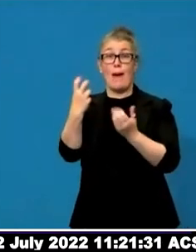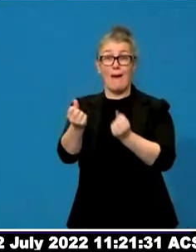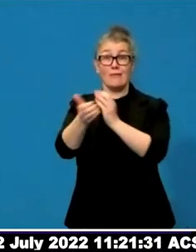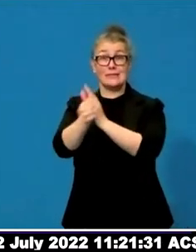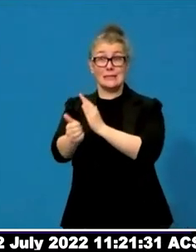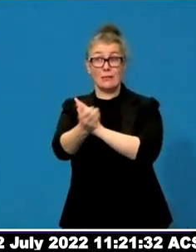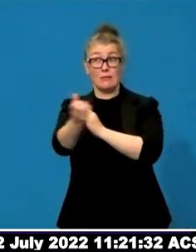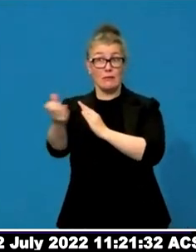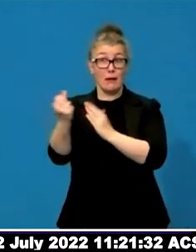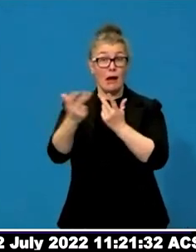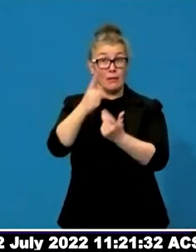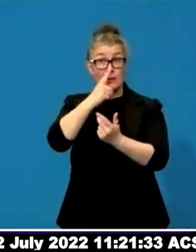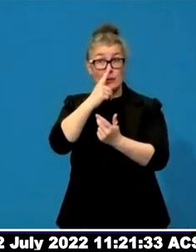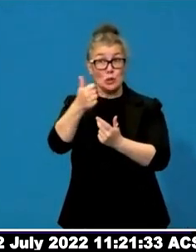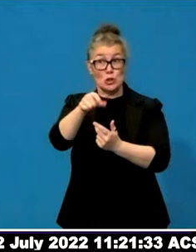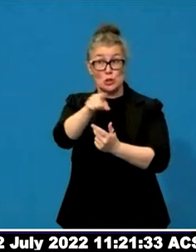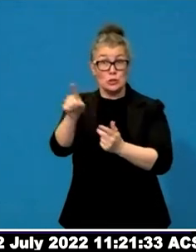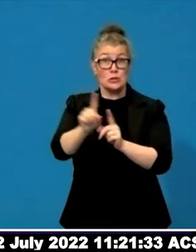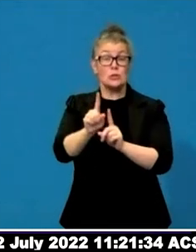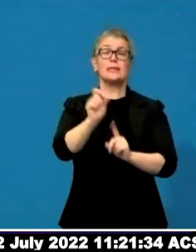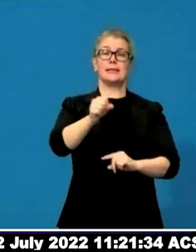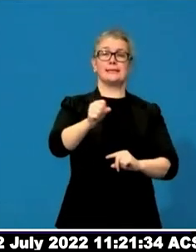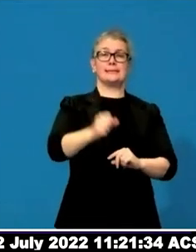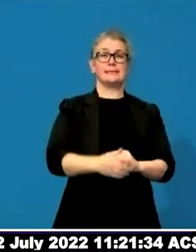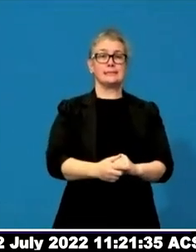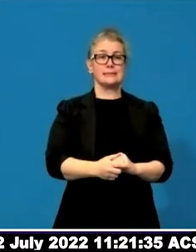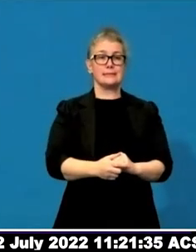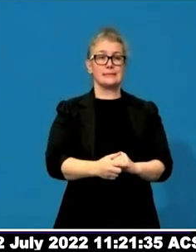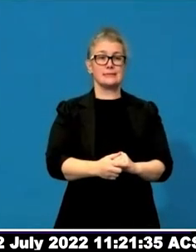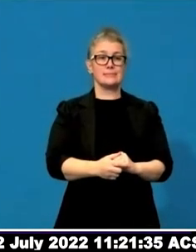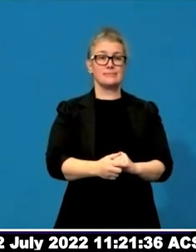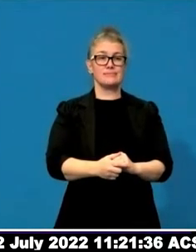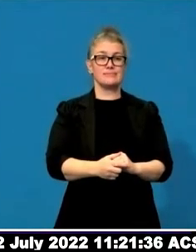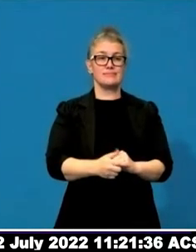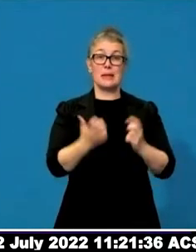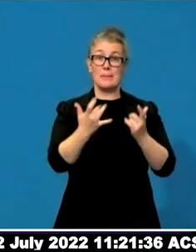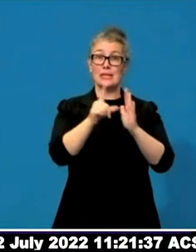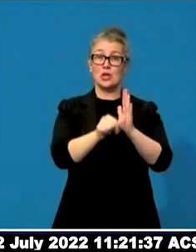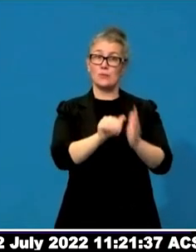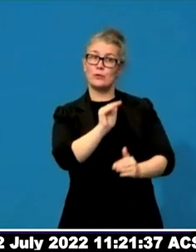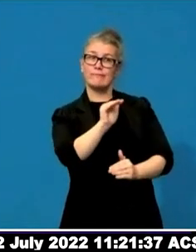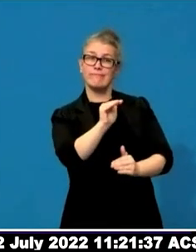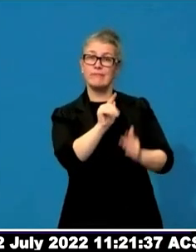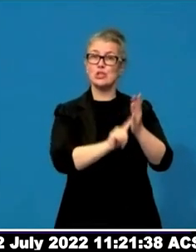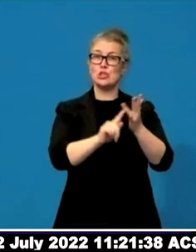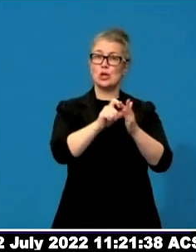And we, in a number of instances, have actually utilised Jody Barney's services